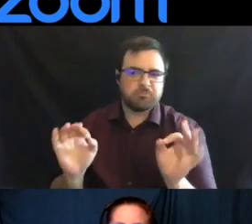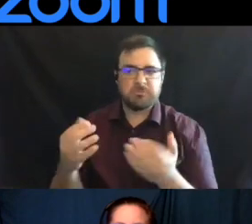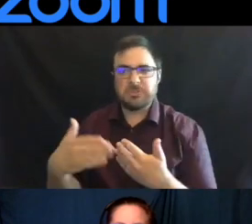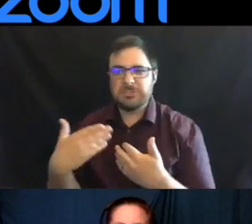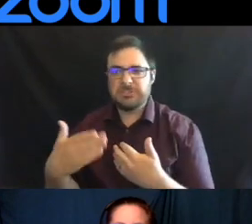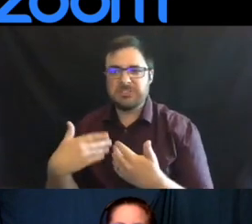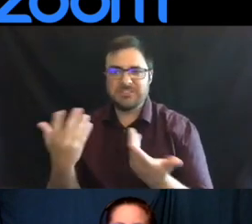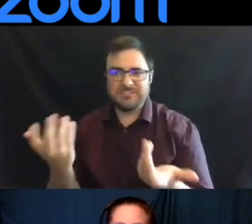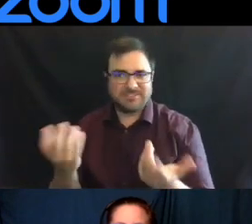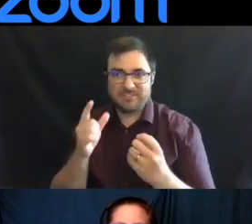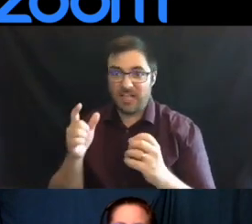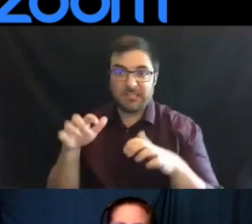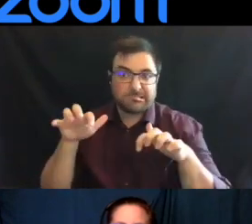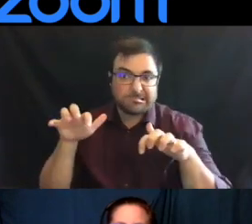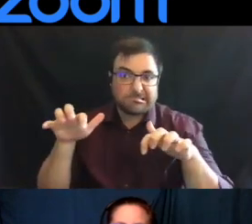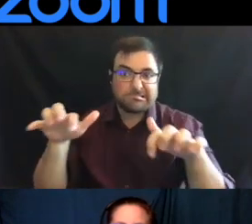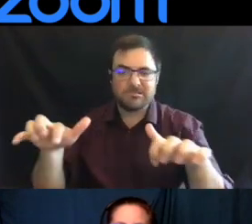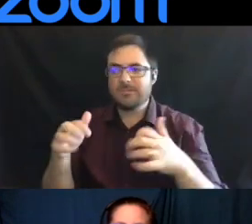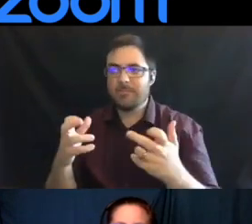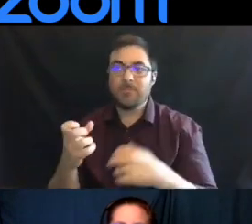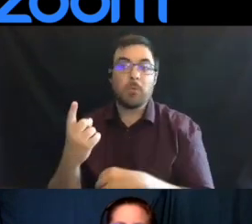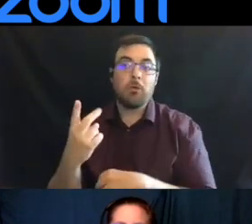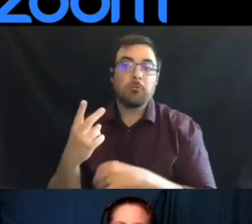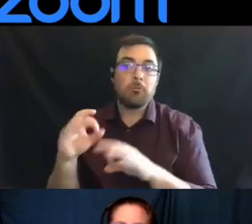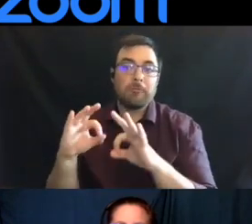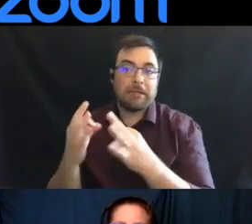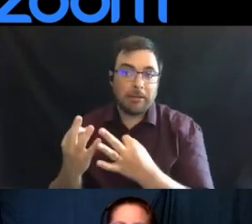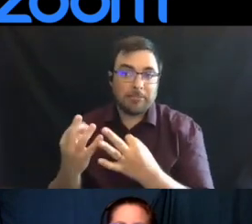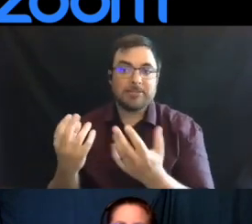you know, sometimes we only have a couple families that come on. But we do this thing called Delta